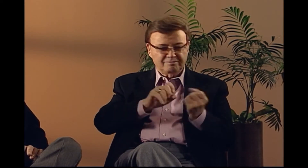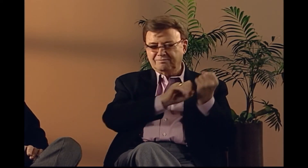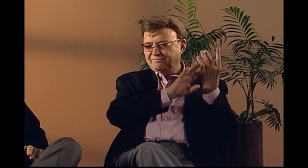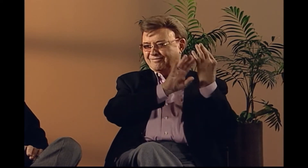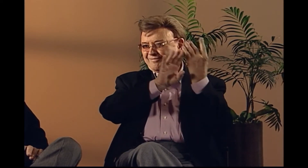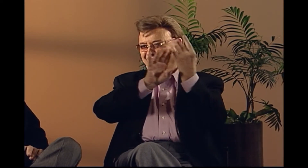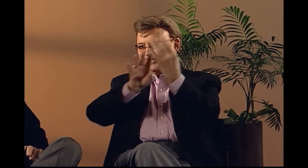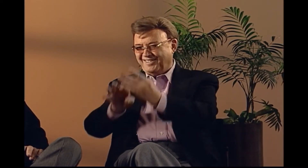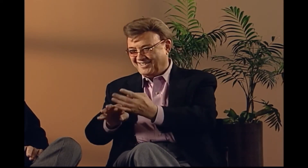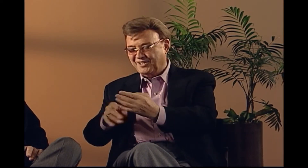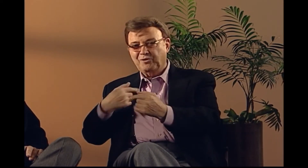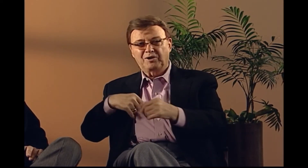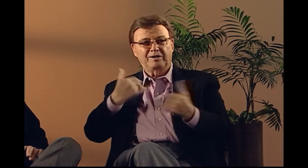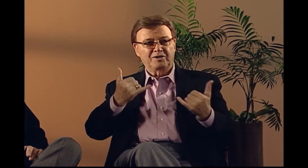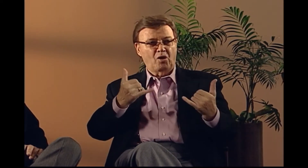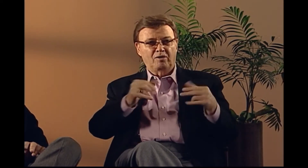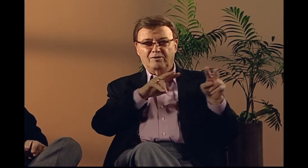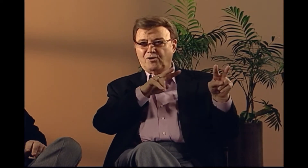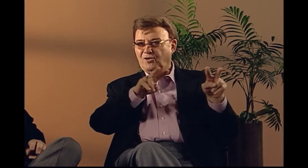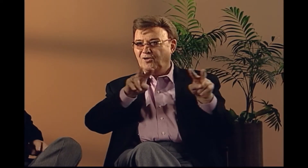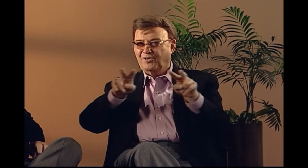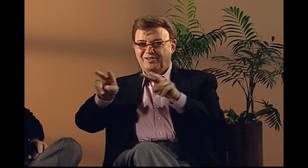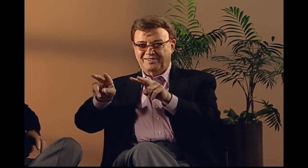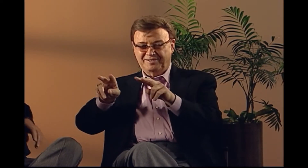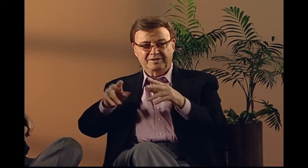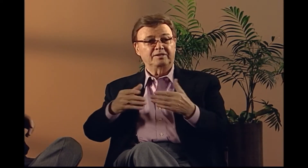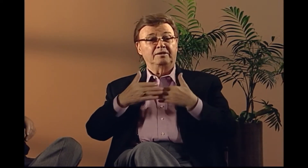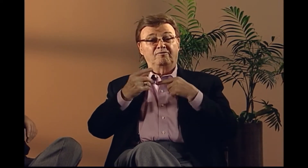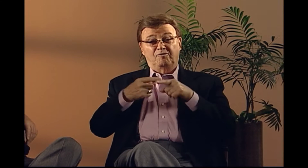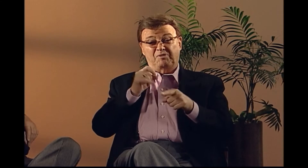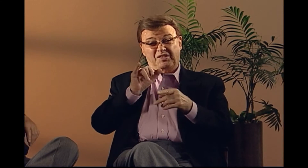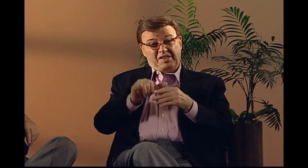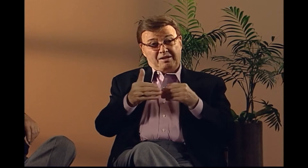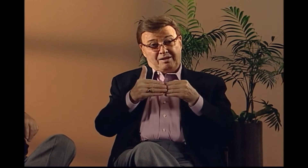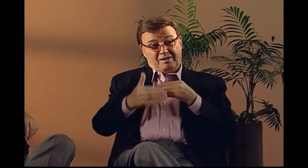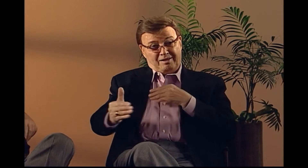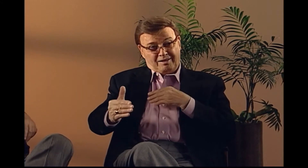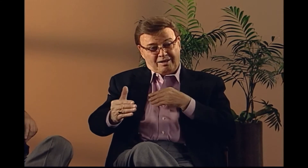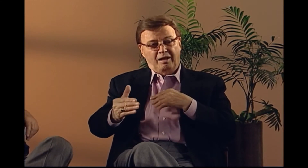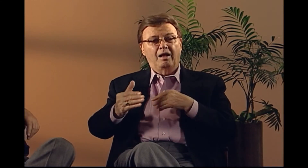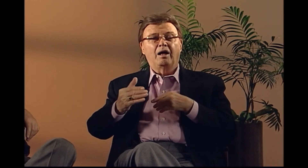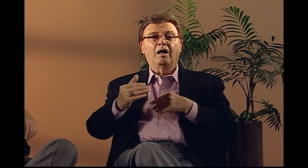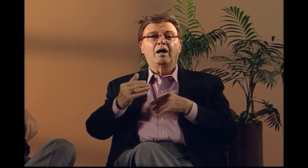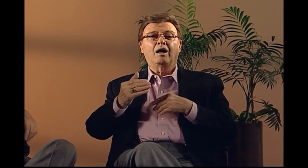we had 100 deaf adults file in for the audition, and now here we are looking at all the candidates.